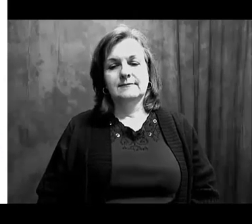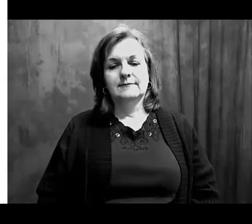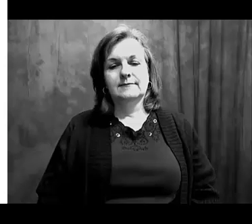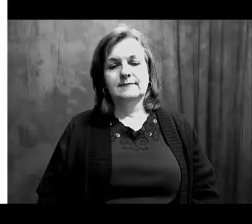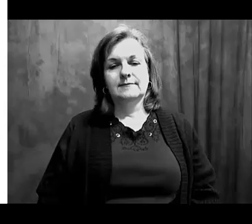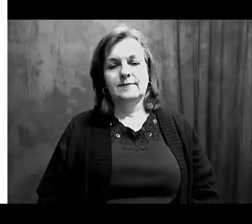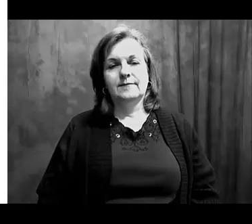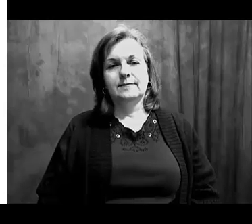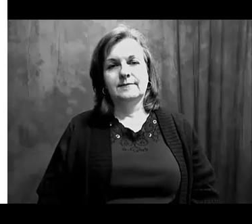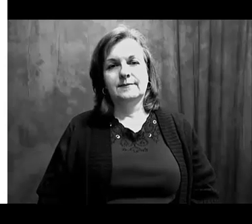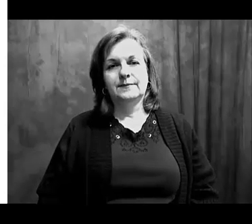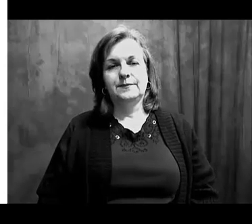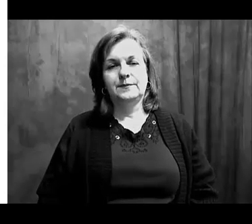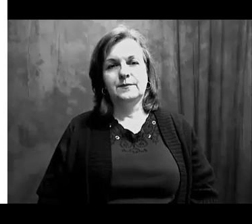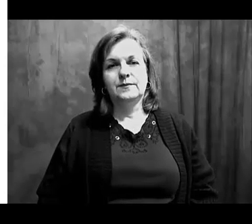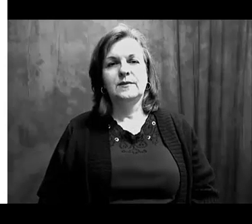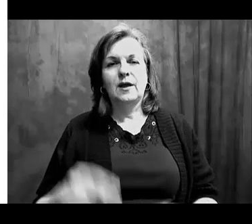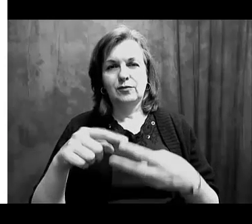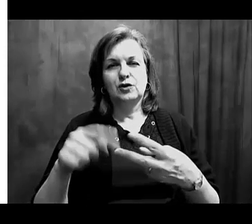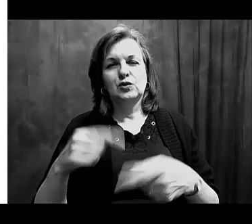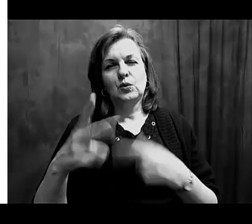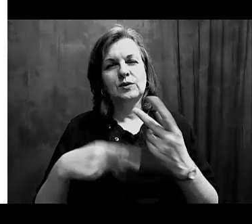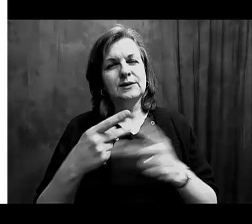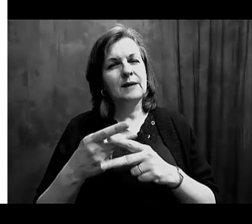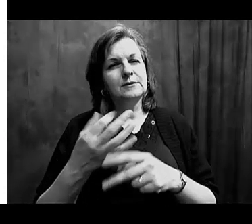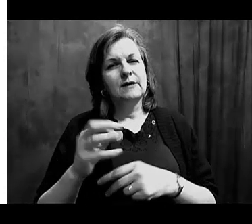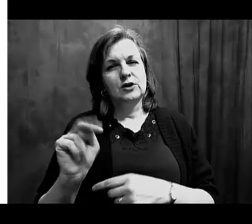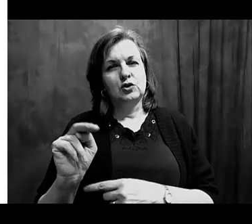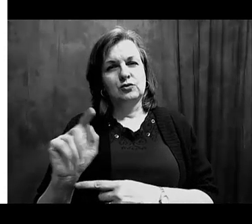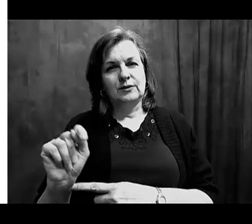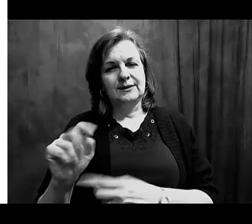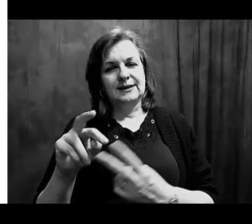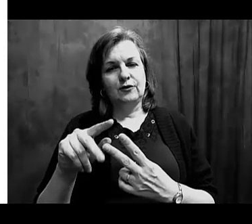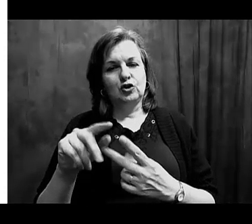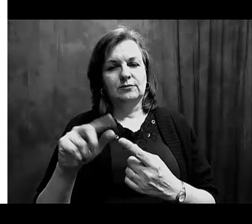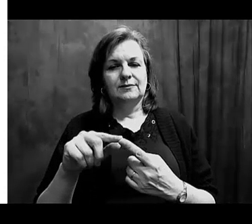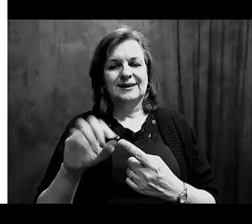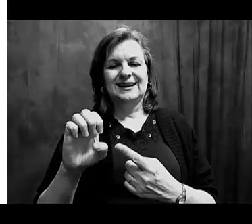neurotransmitters come in two forms - they are either excitatory are inhibitory -- so the one I just